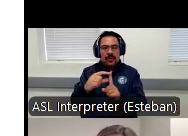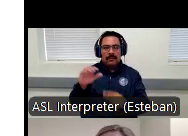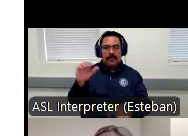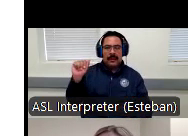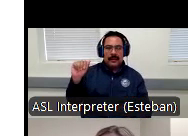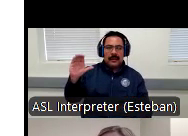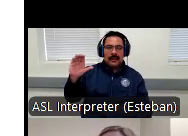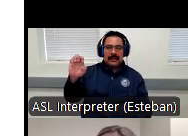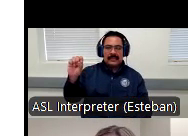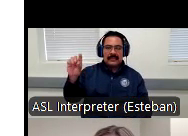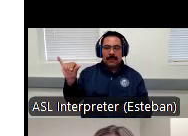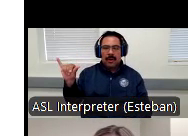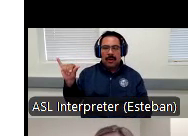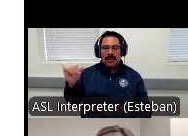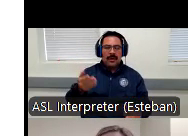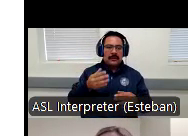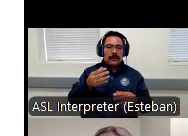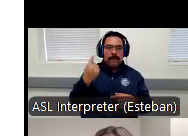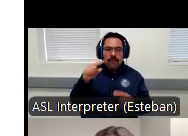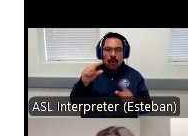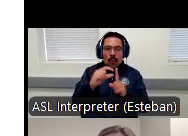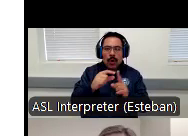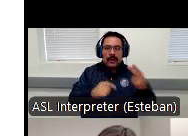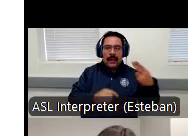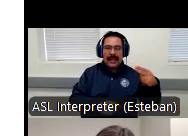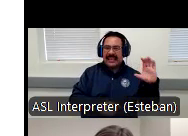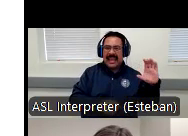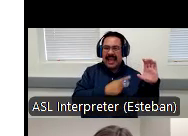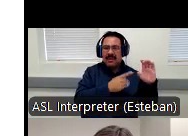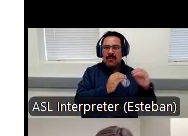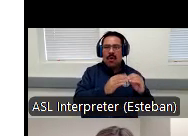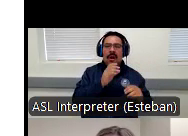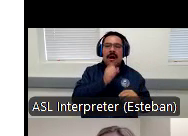to replace the term handicap, which is an outdated and derogatory term. So when